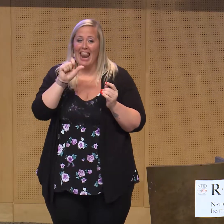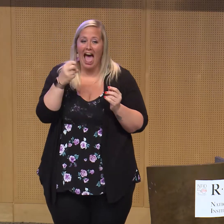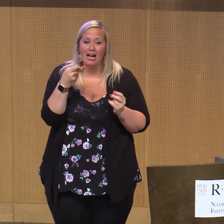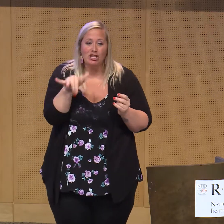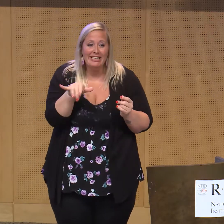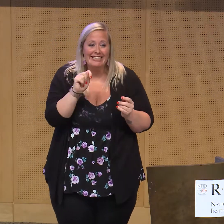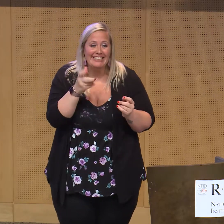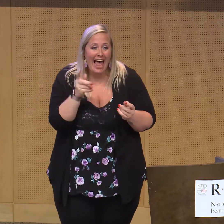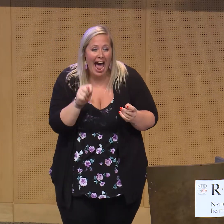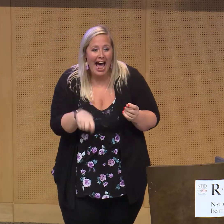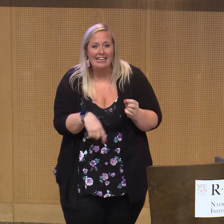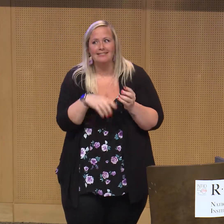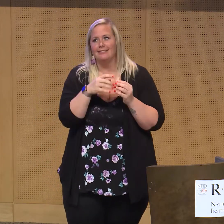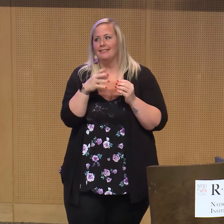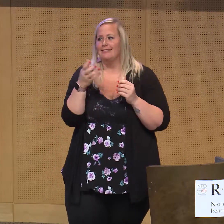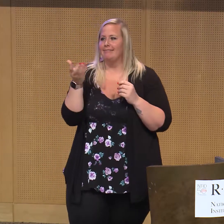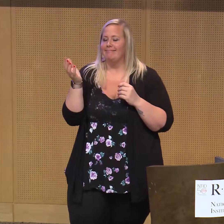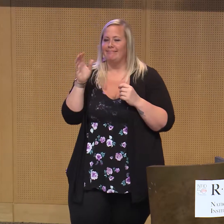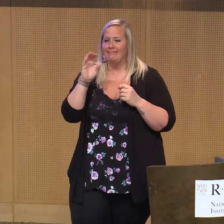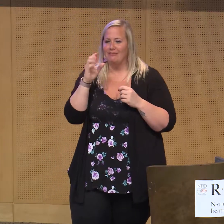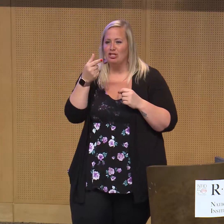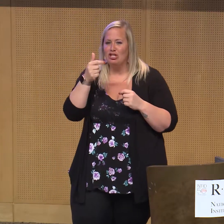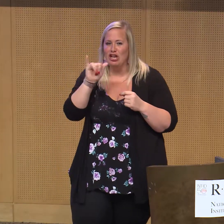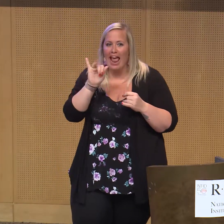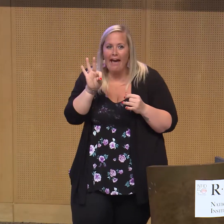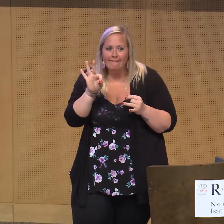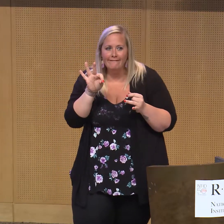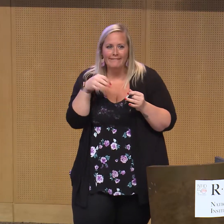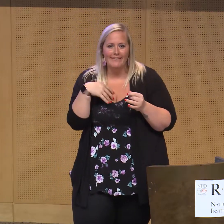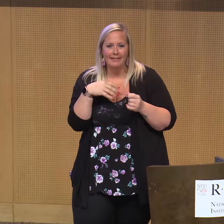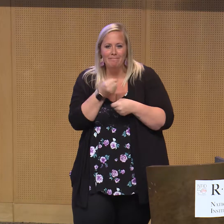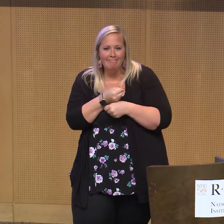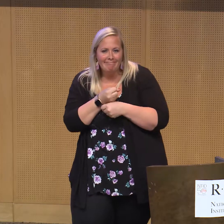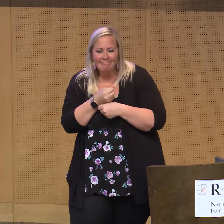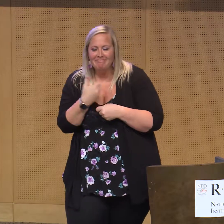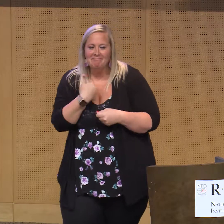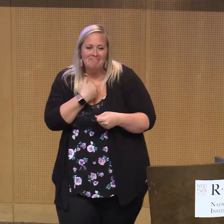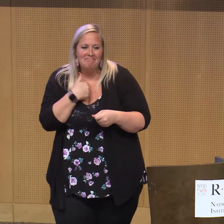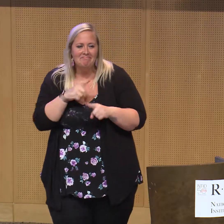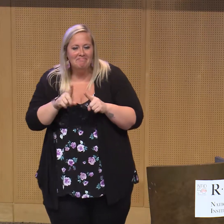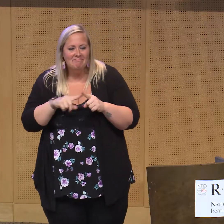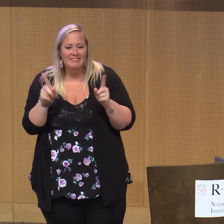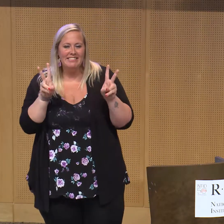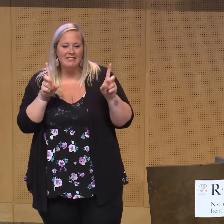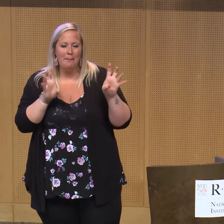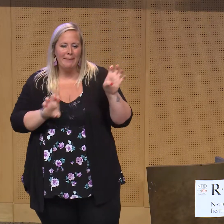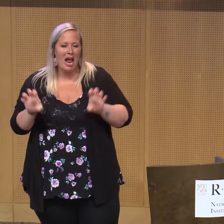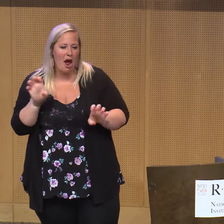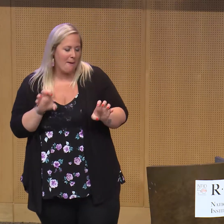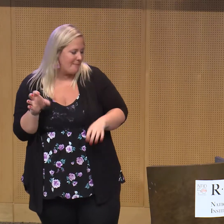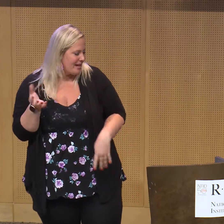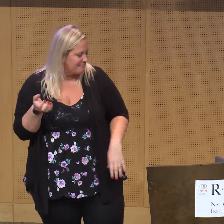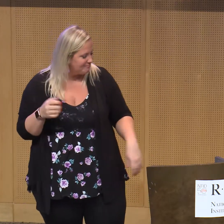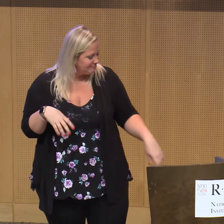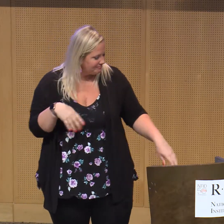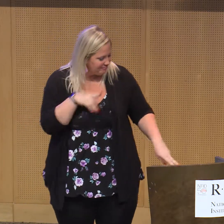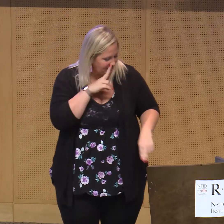I made, like, flashy GIFs and animated things and fun stuff, and I was just keeping myself busy